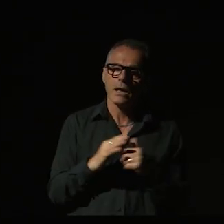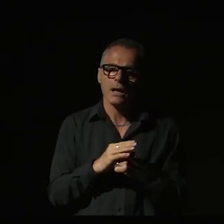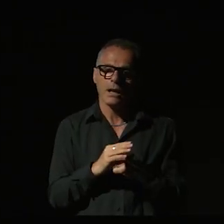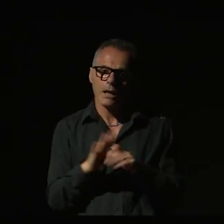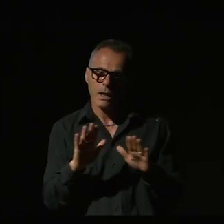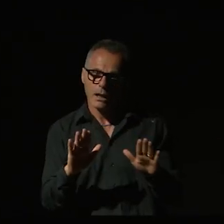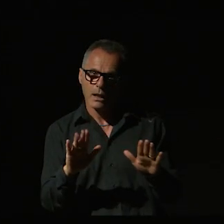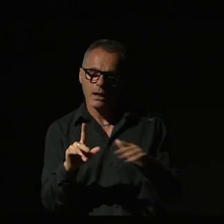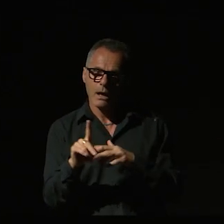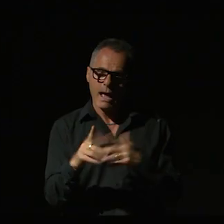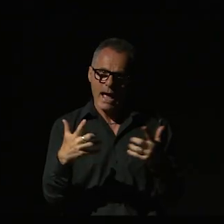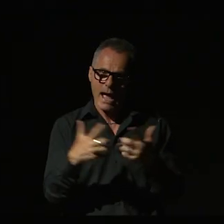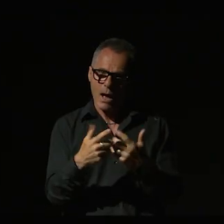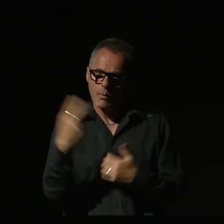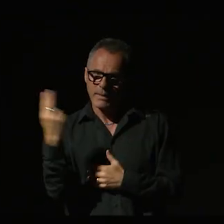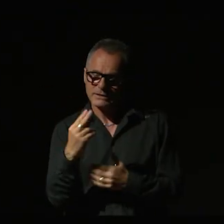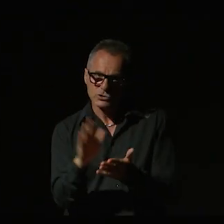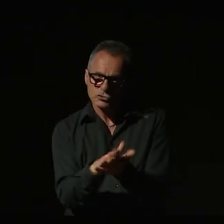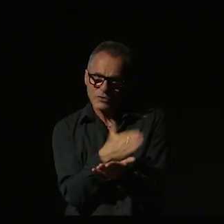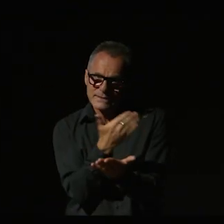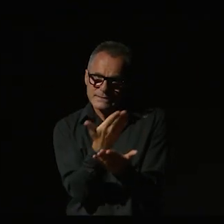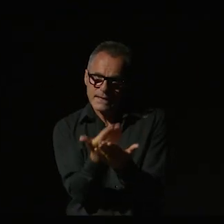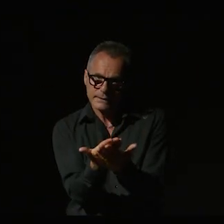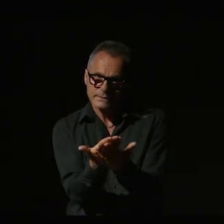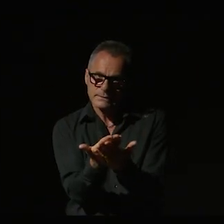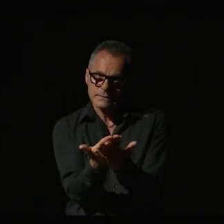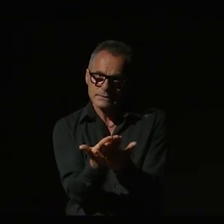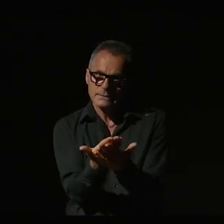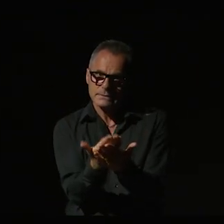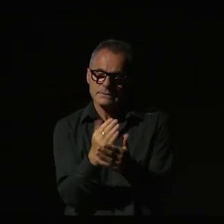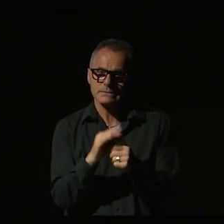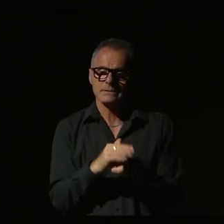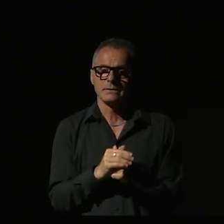and how the painter translates, the painter being Agostino,